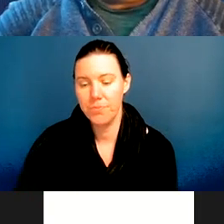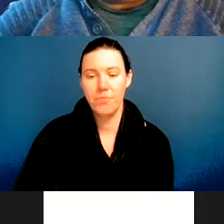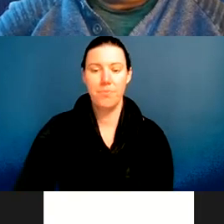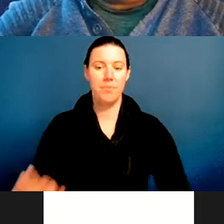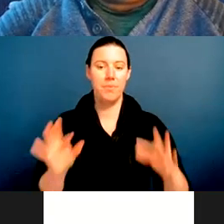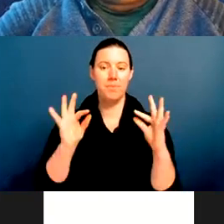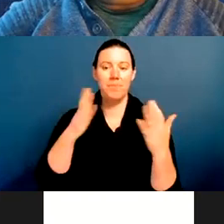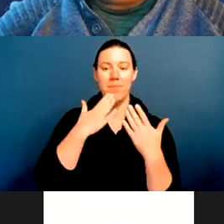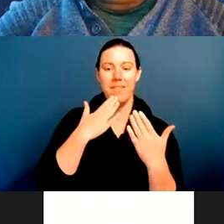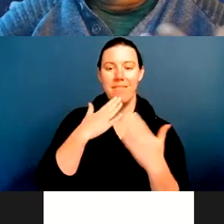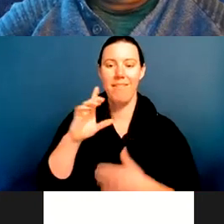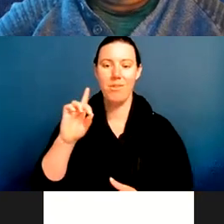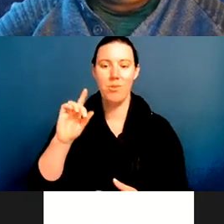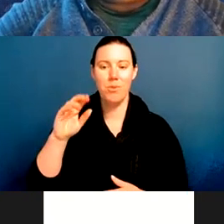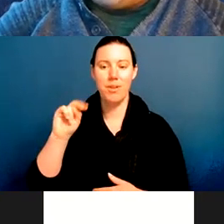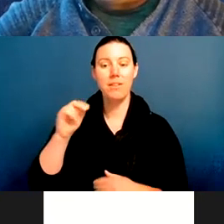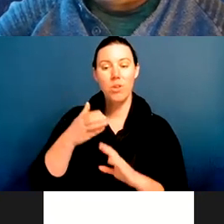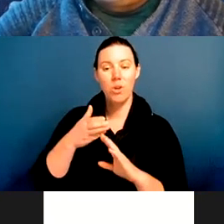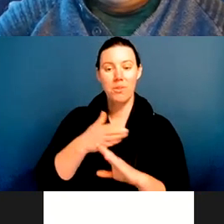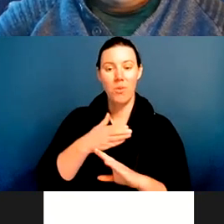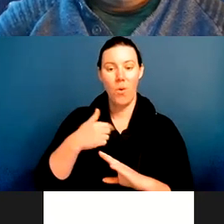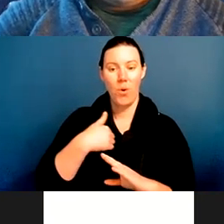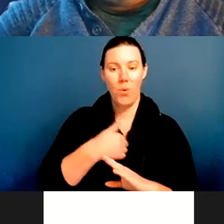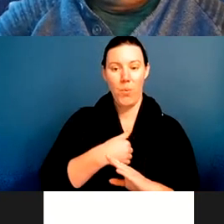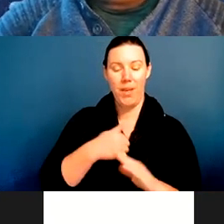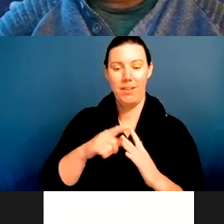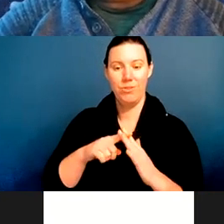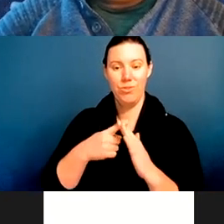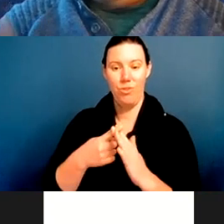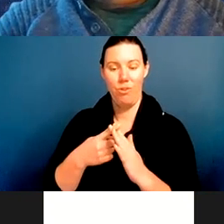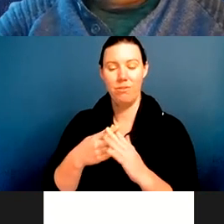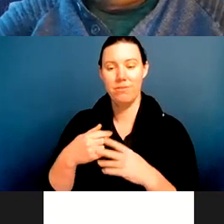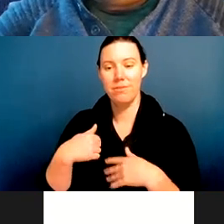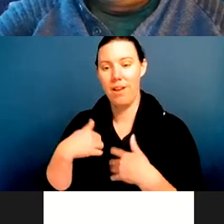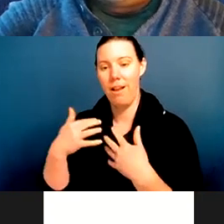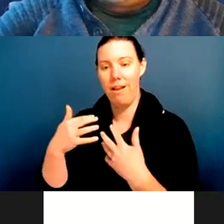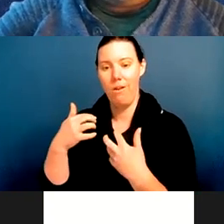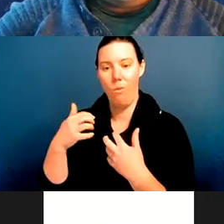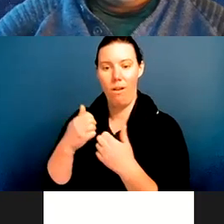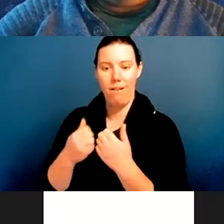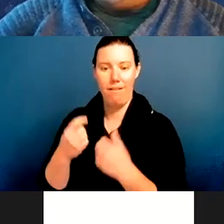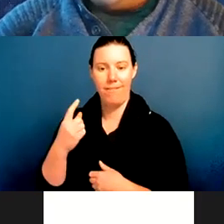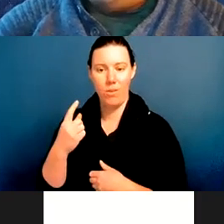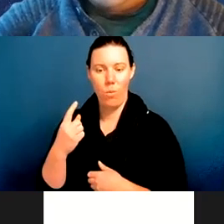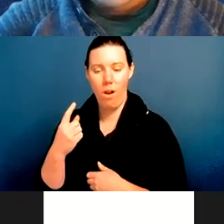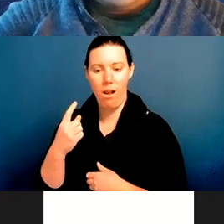So real quick, before we jump right into the action, I do want everyone to please keep in mind the following,